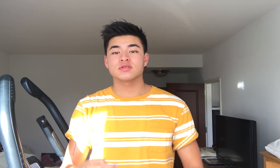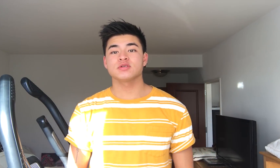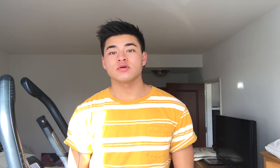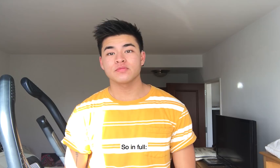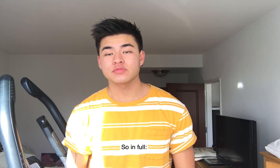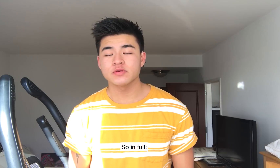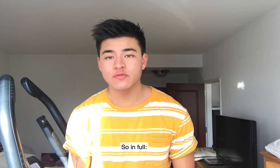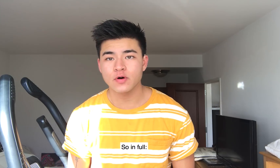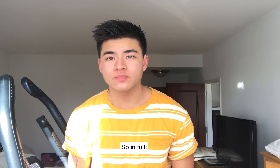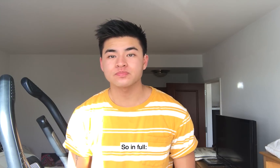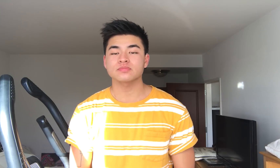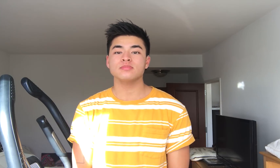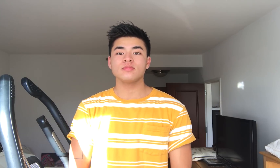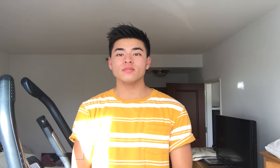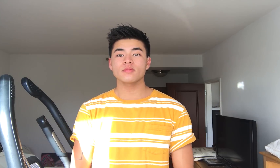So in full I